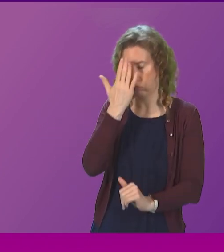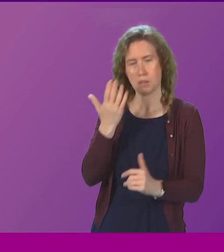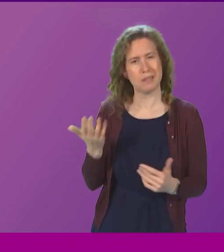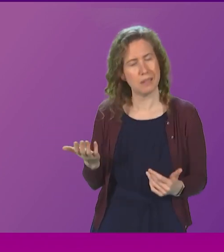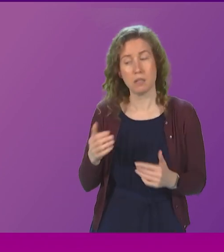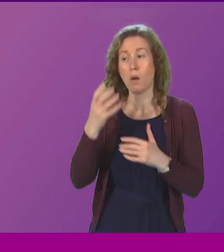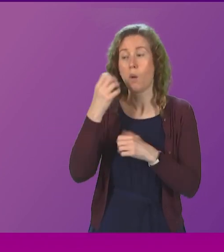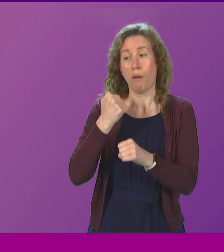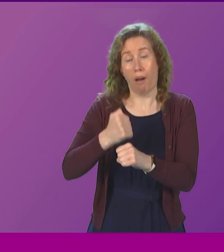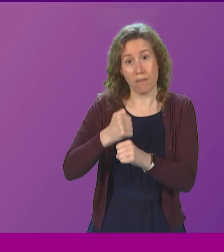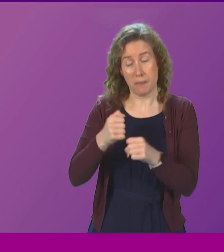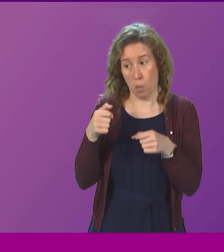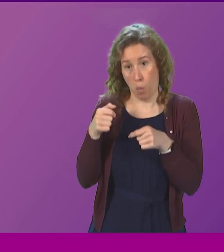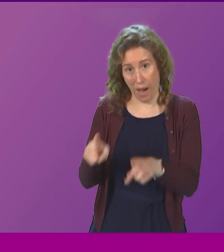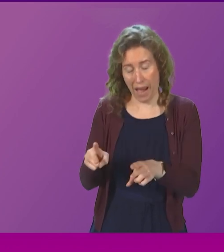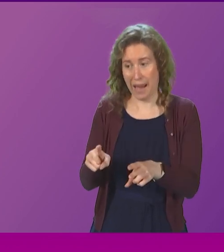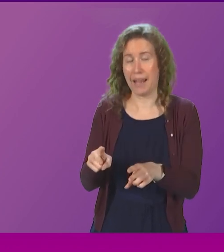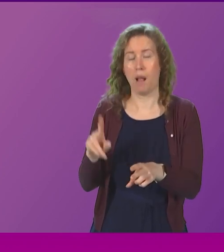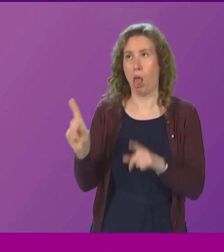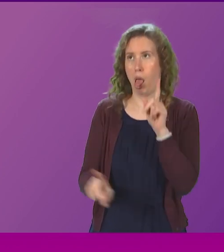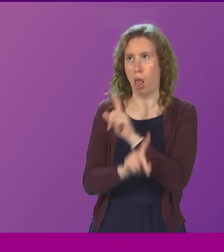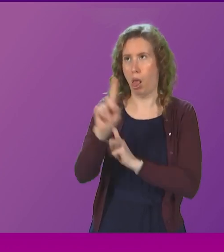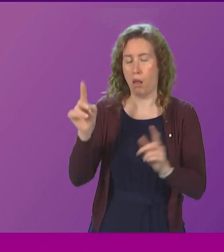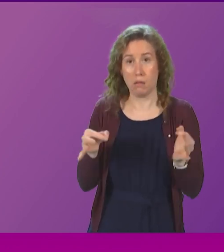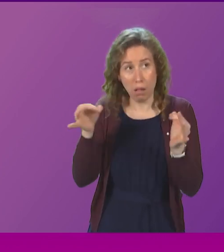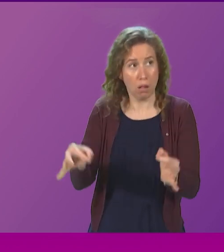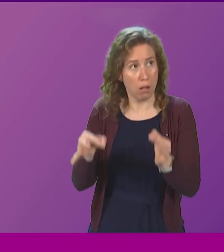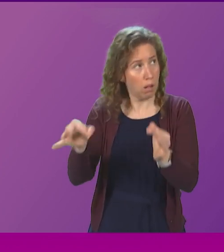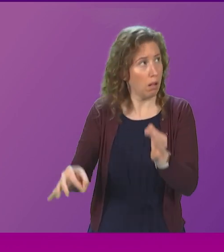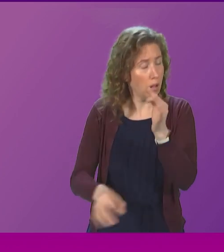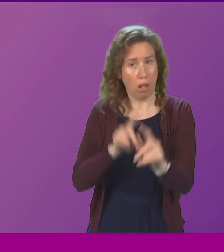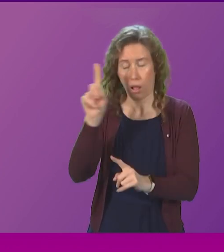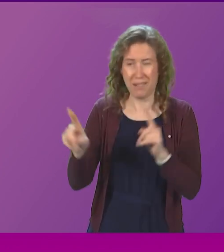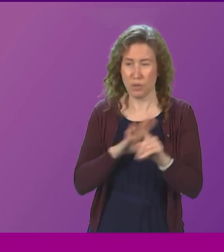The Government’s approach has been all about dither, delay and incompetence.